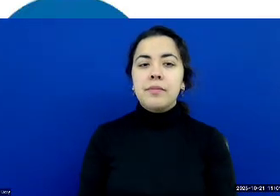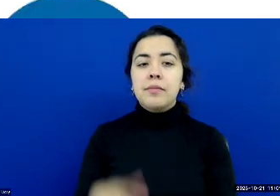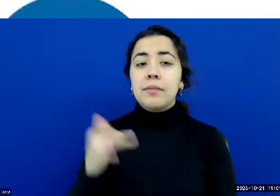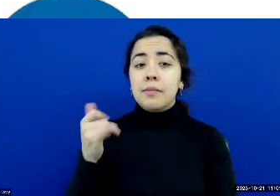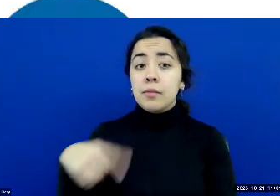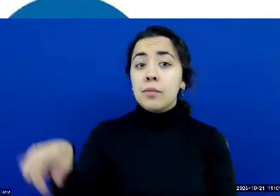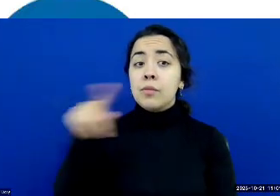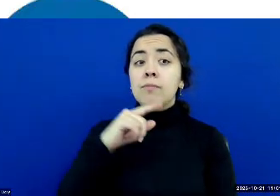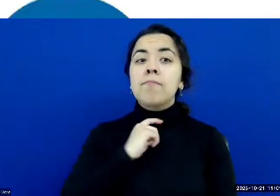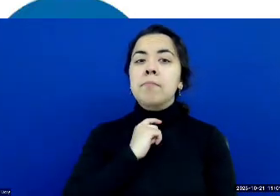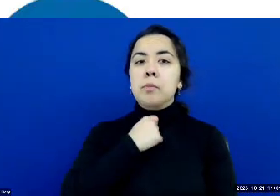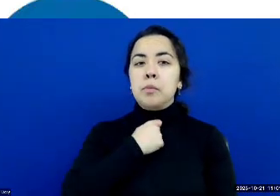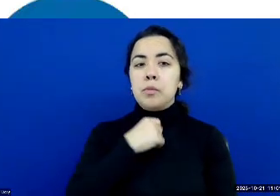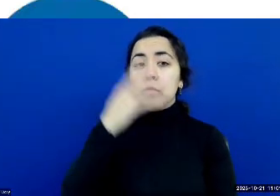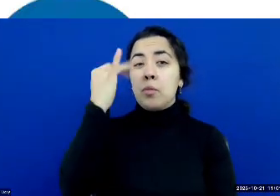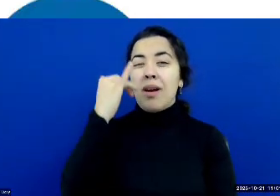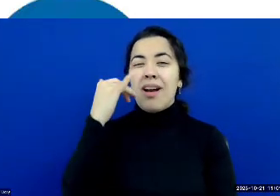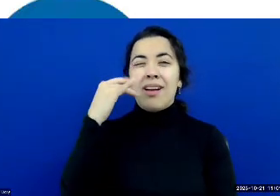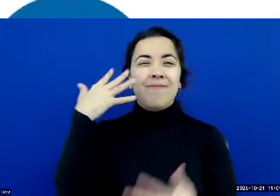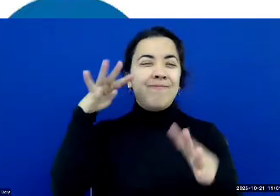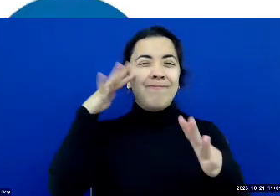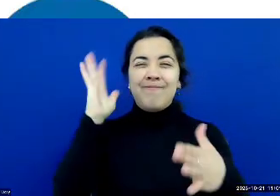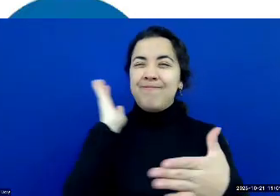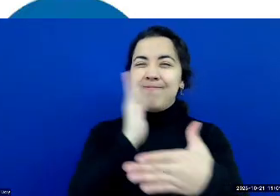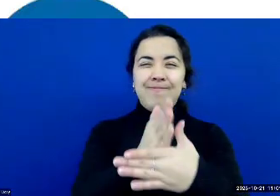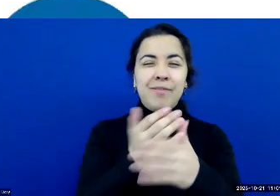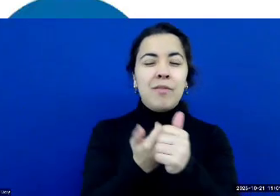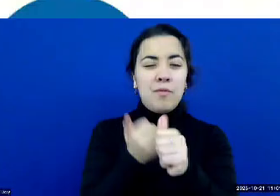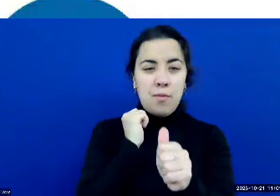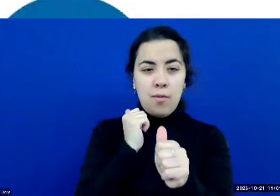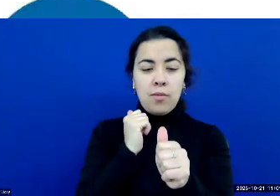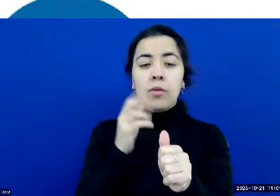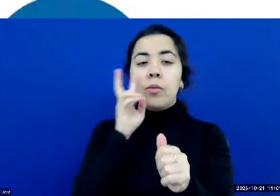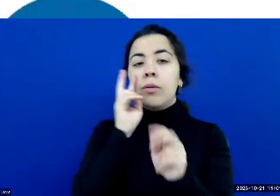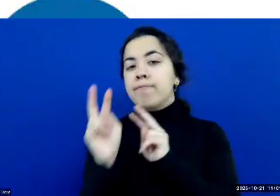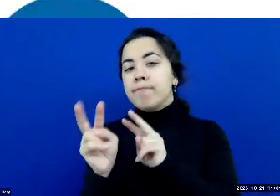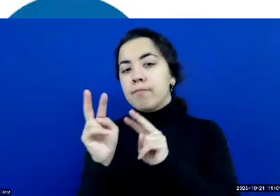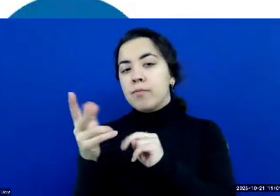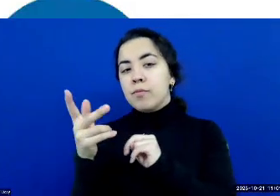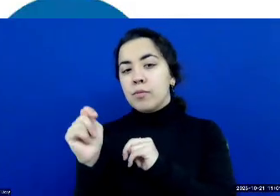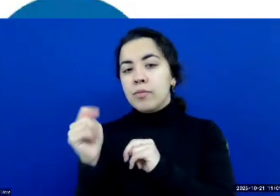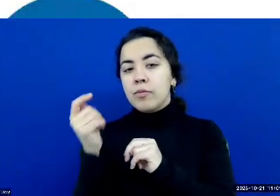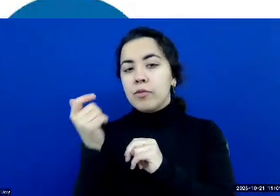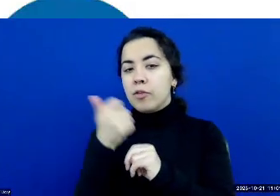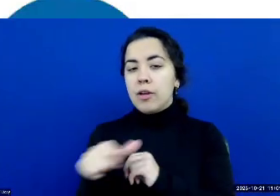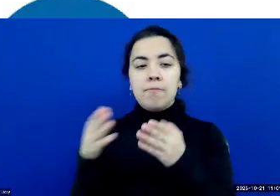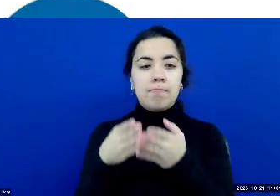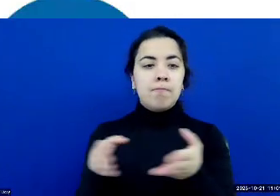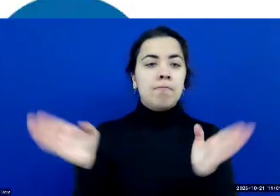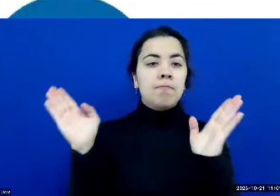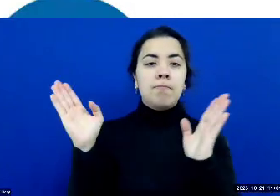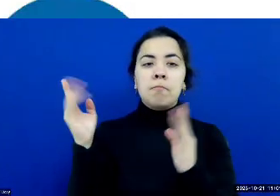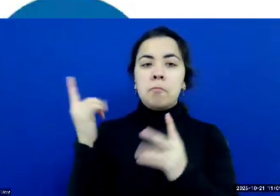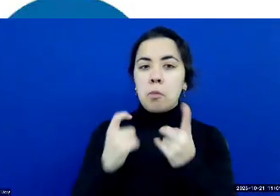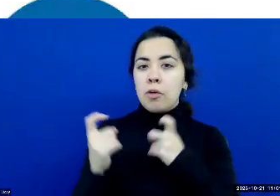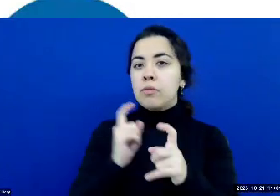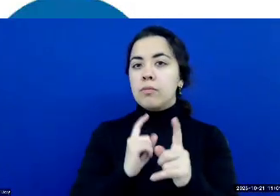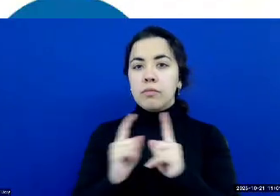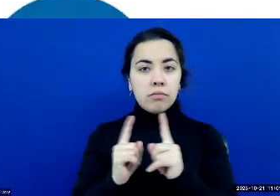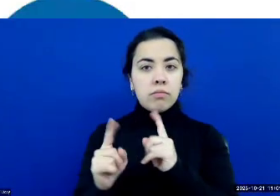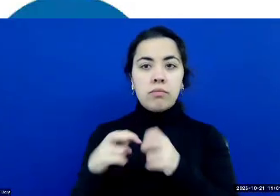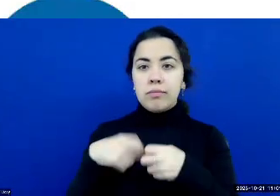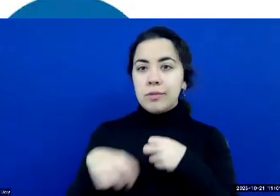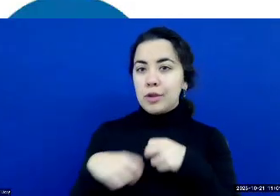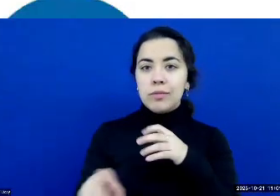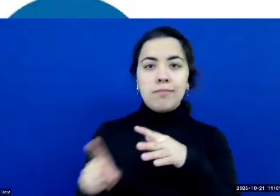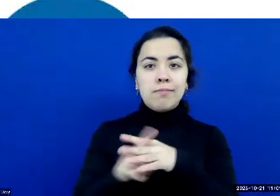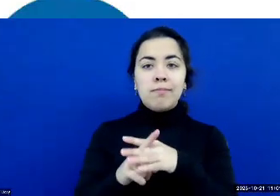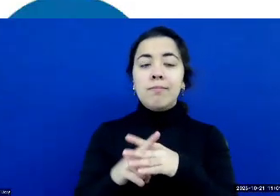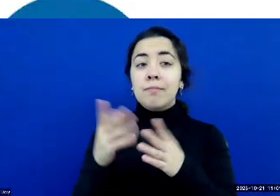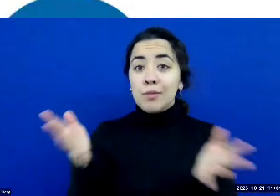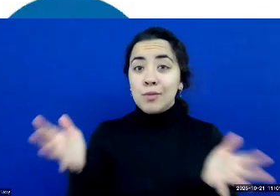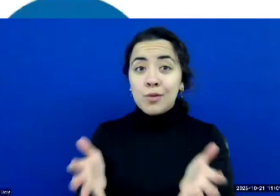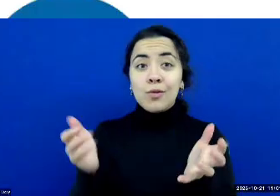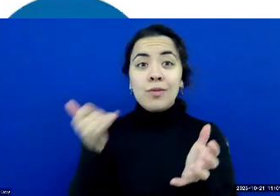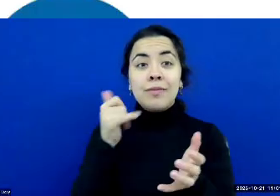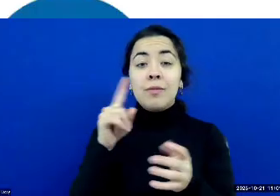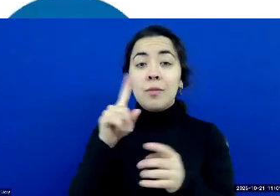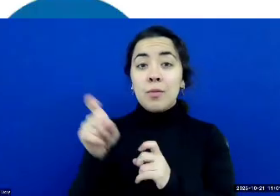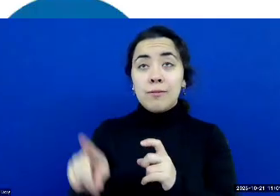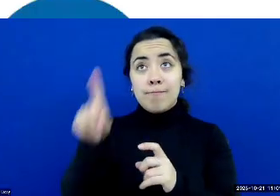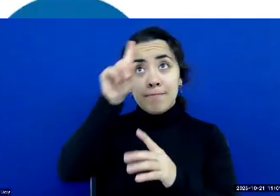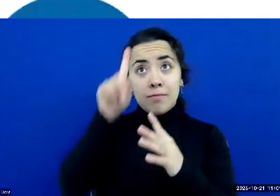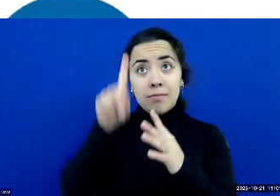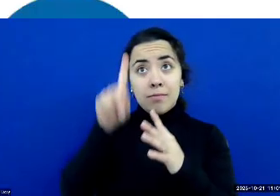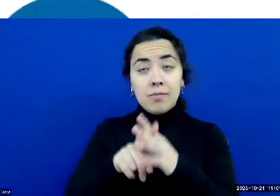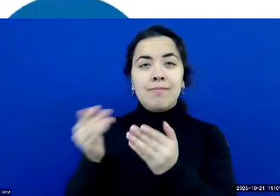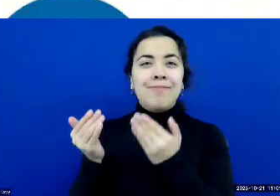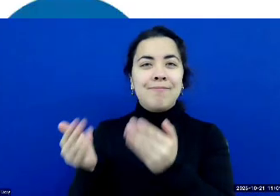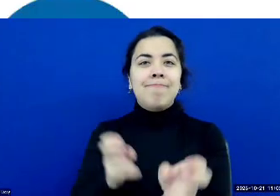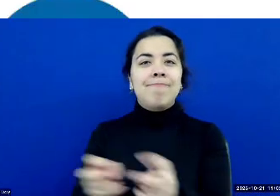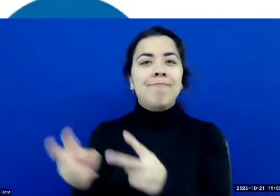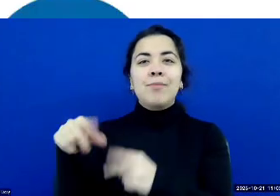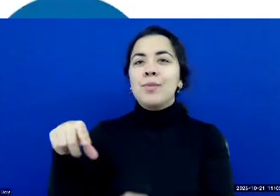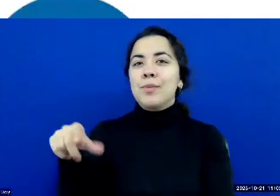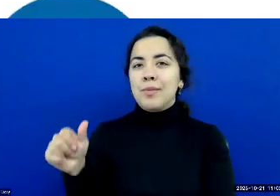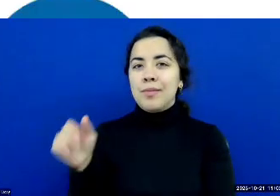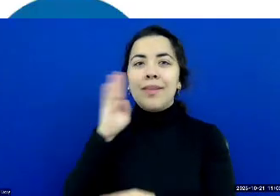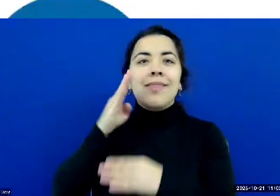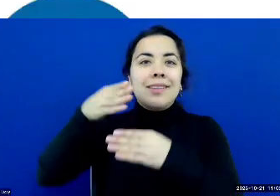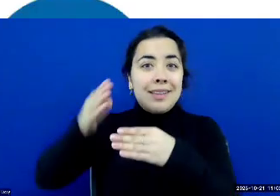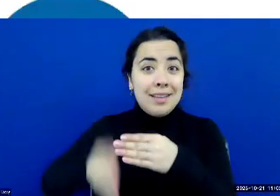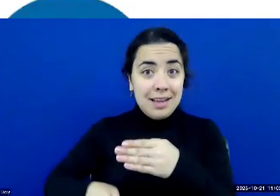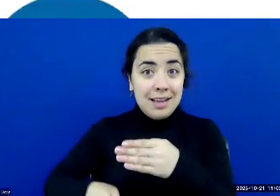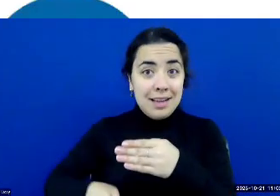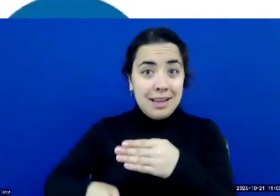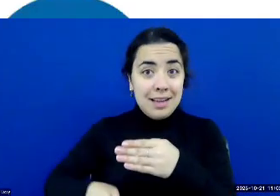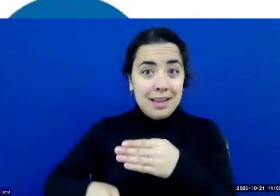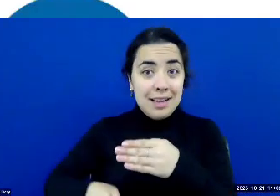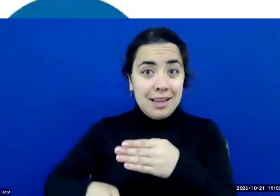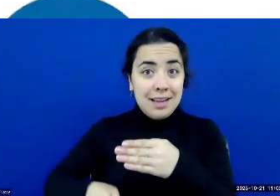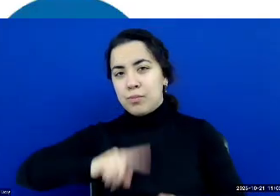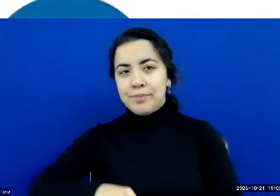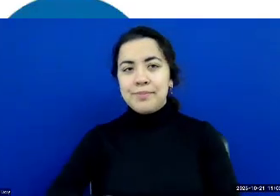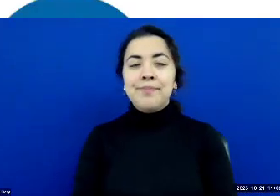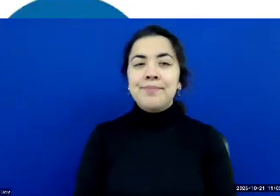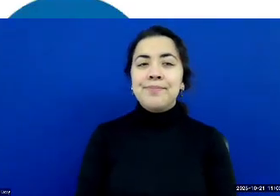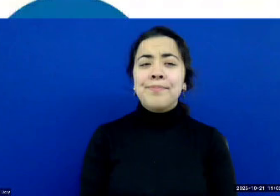Rachel Paul, IAAP: We have microphones muted to prevent any background noise or disruptions, and we will be monitoring the chat for any general questions, dialogue, or issues, and we encourage you to post your questions in the Q&A, and we'll get to those at the end of today's session.